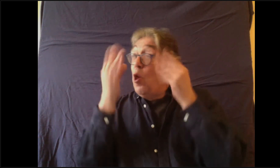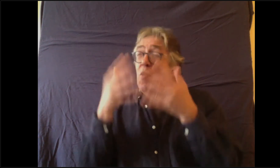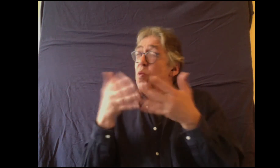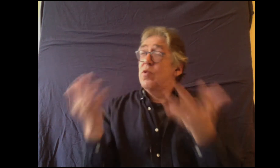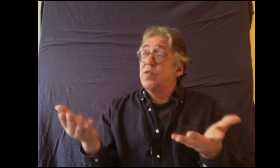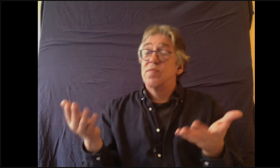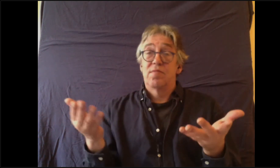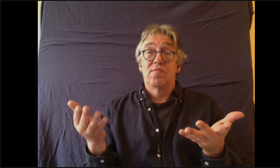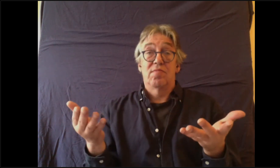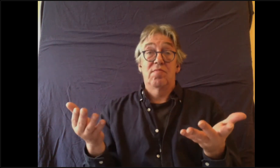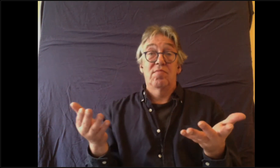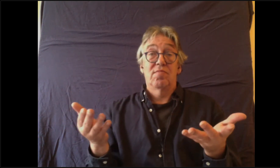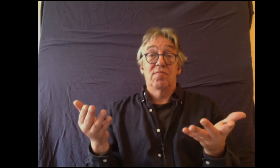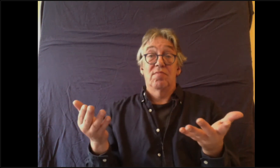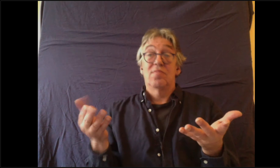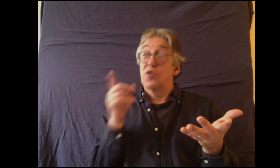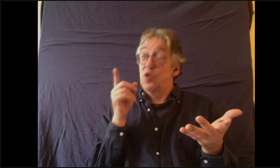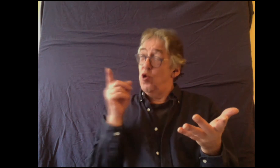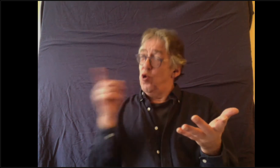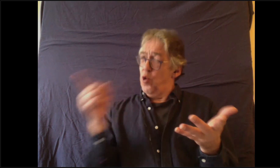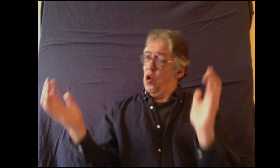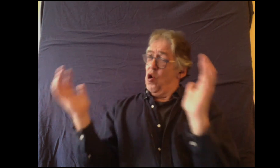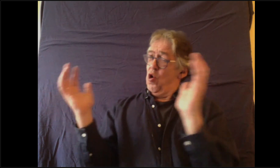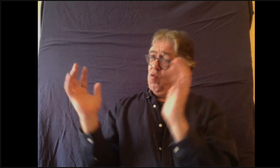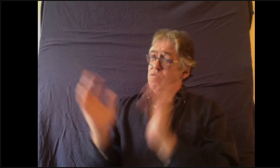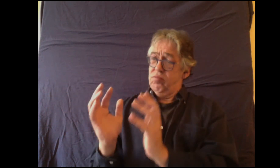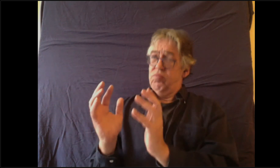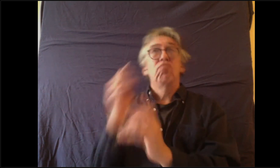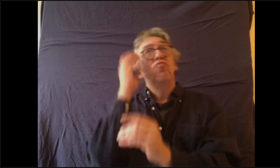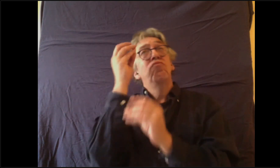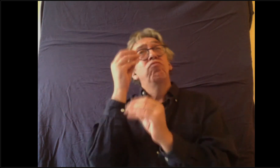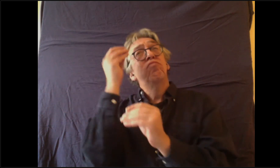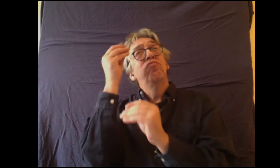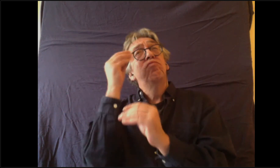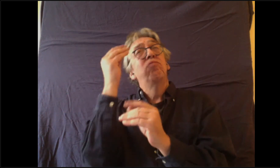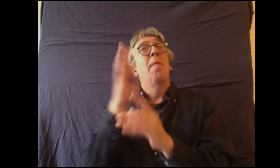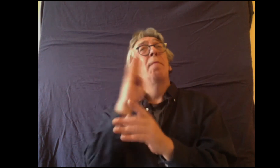when you when you brainstormed about the trip afterwards together?